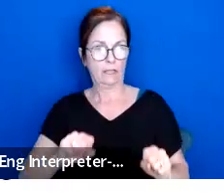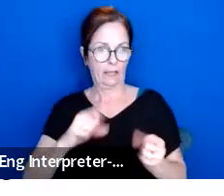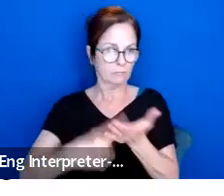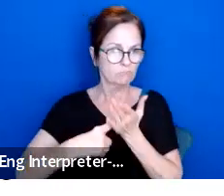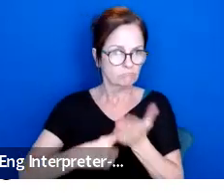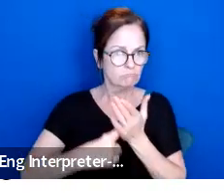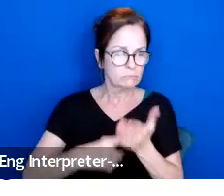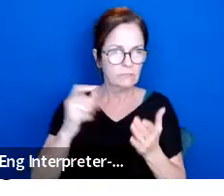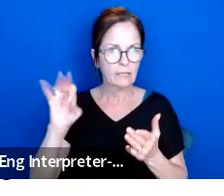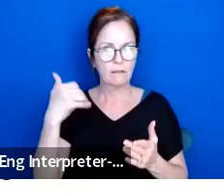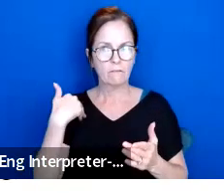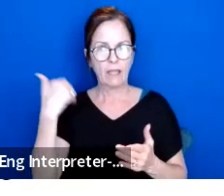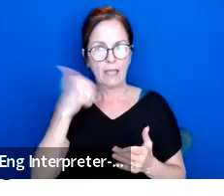If so, can they decline that request?